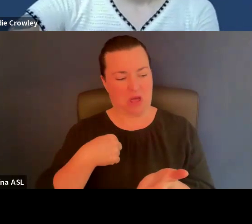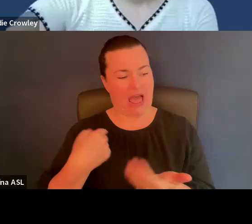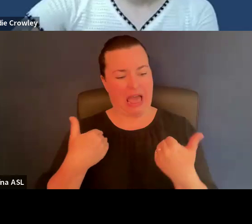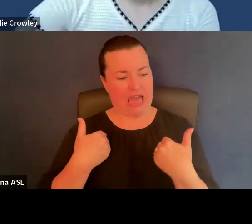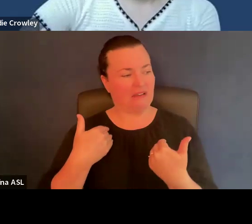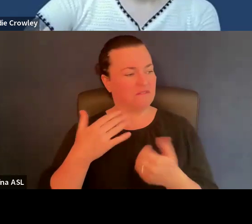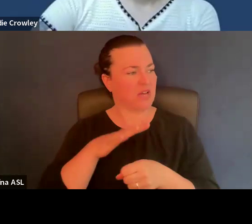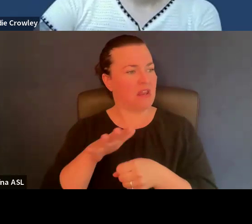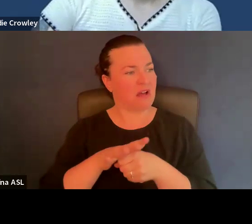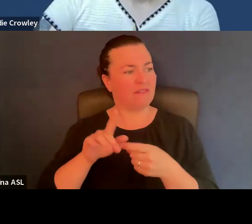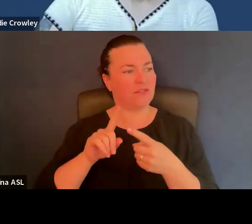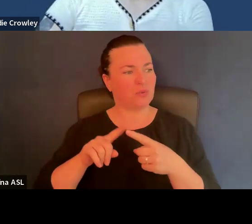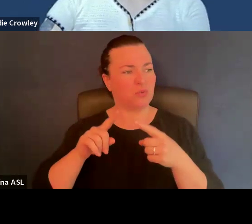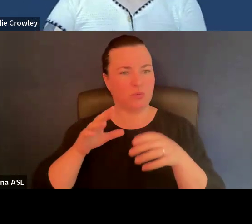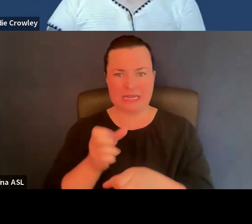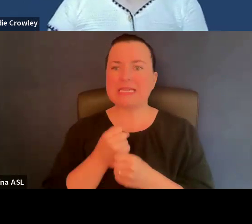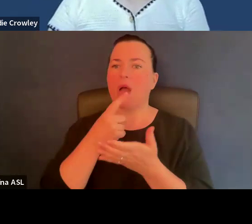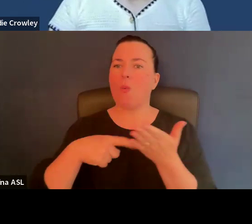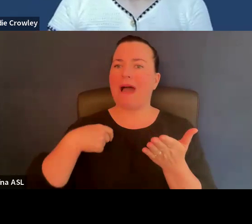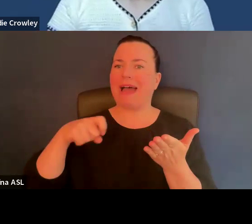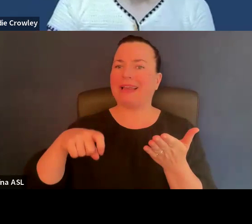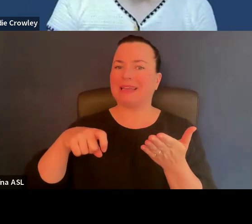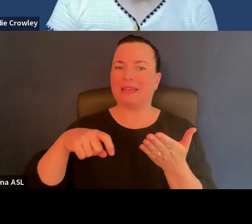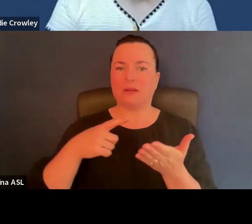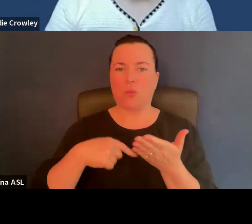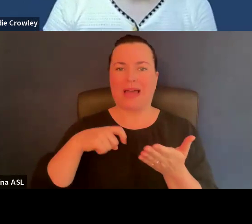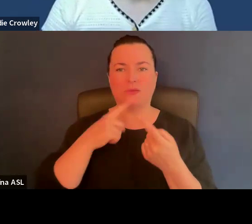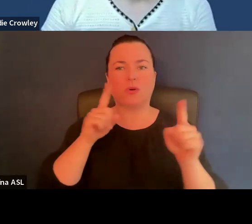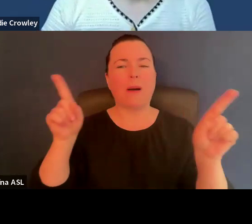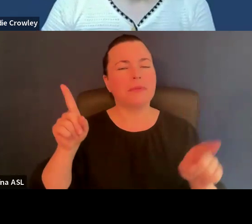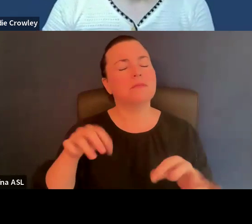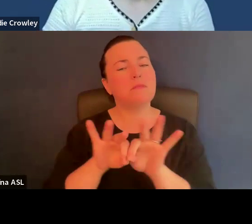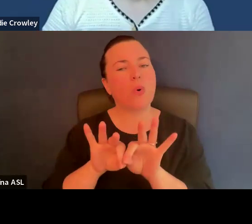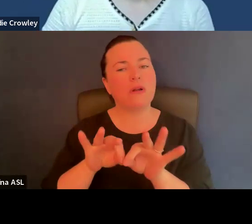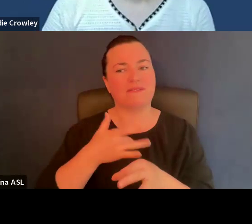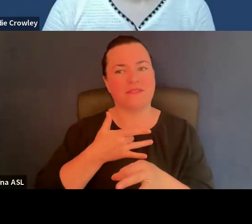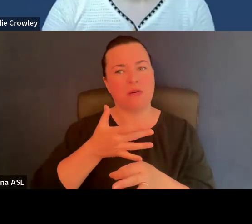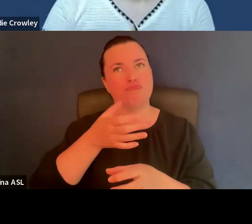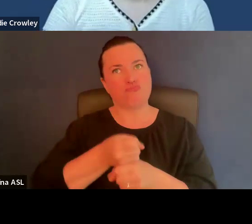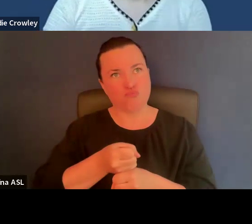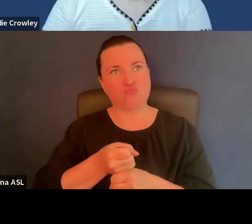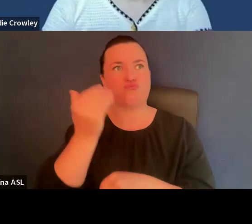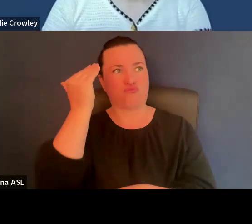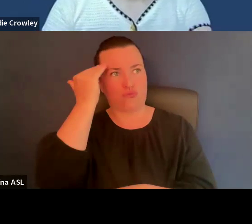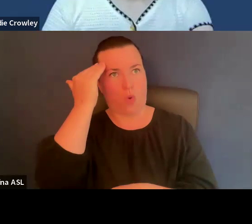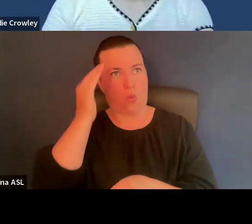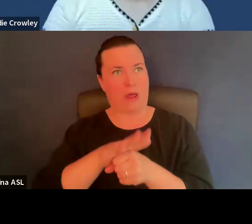So we need to be confident enough in ourselves and know enough about ourselves to say,